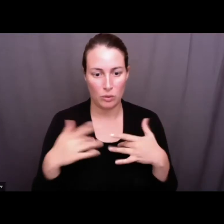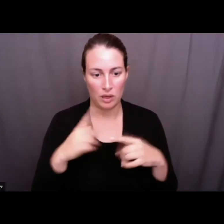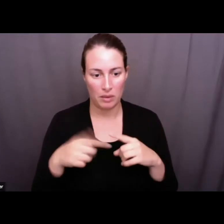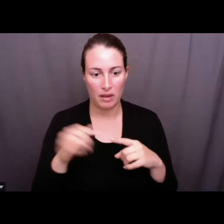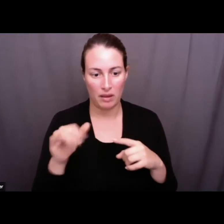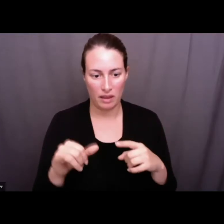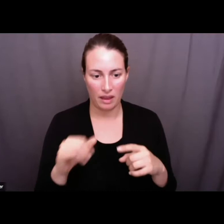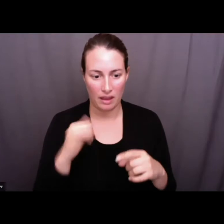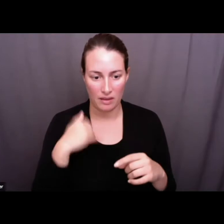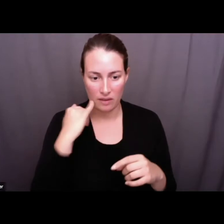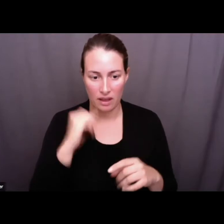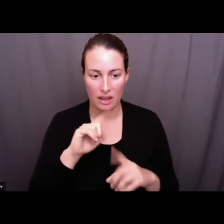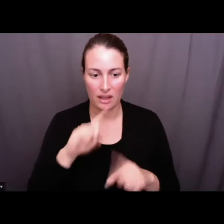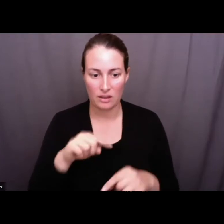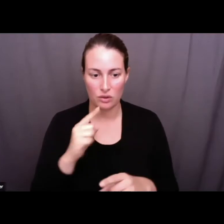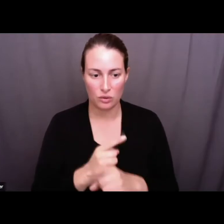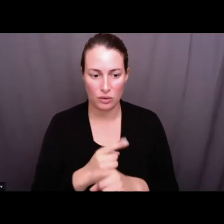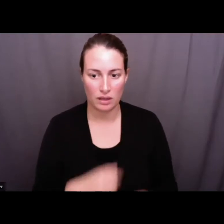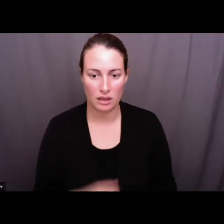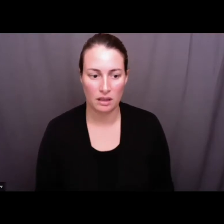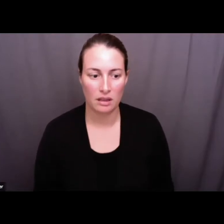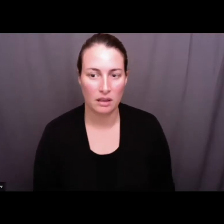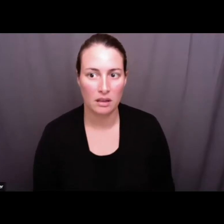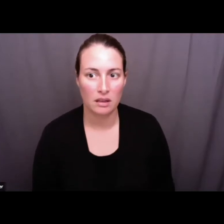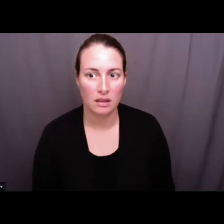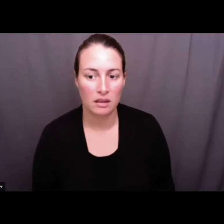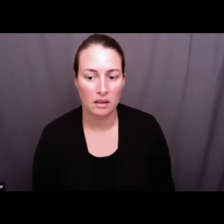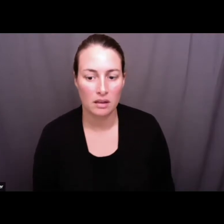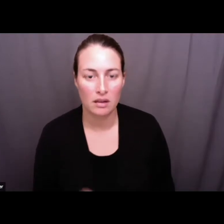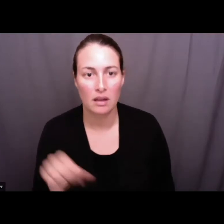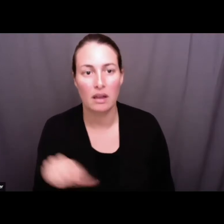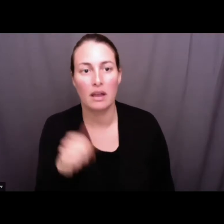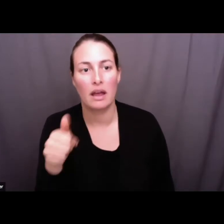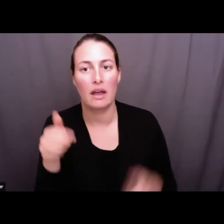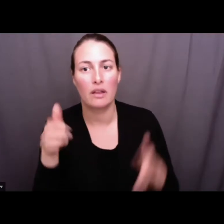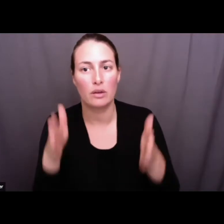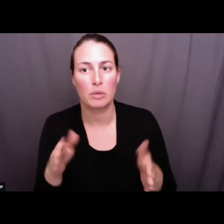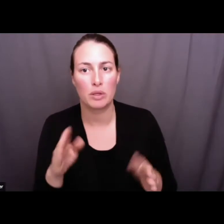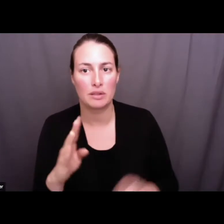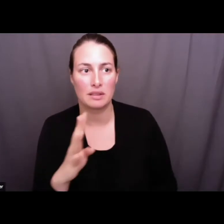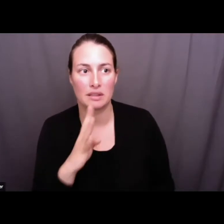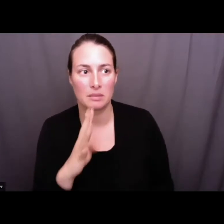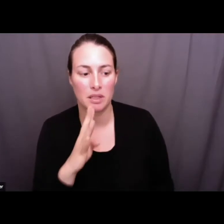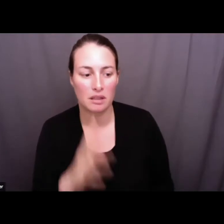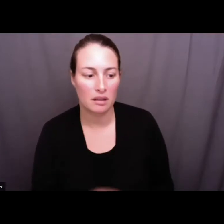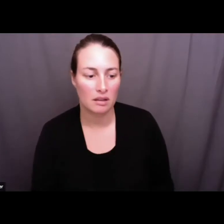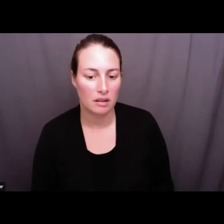no reason to worry about if I answered that correctly. Mike?